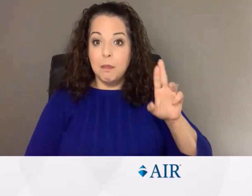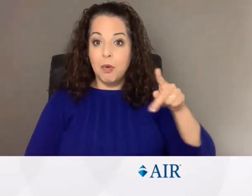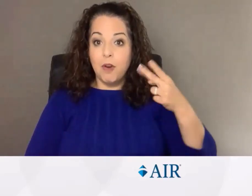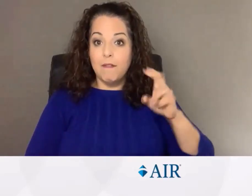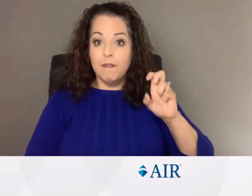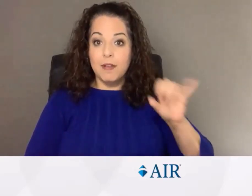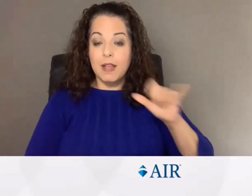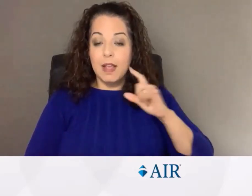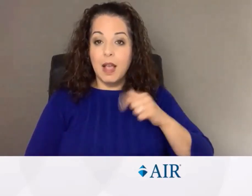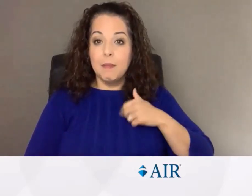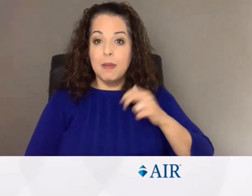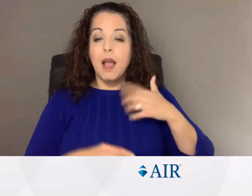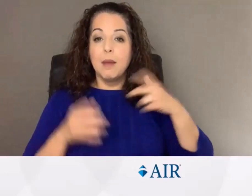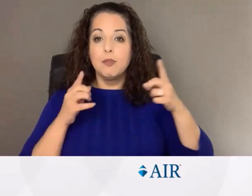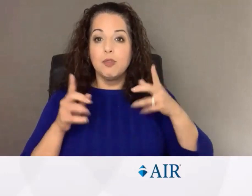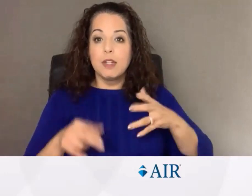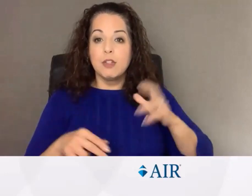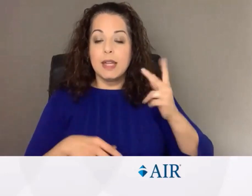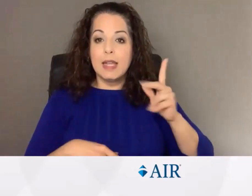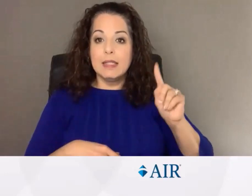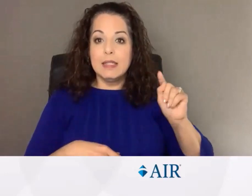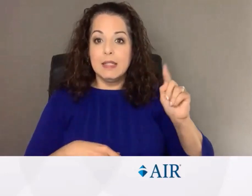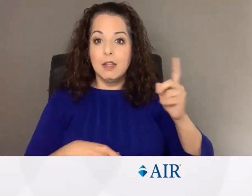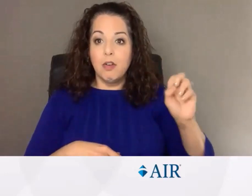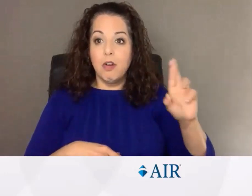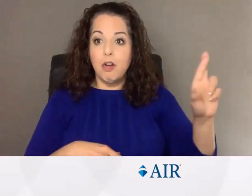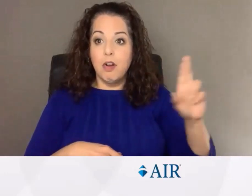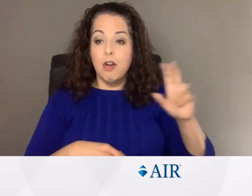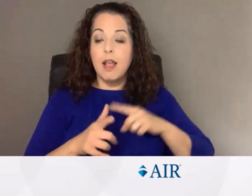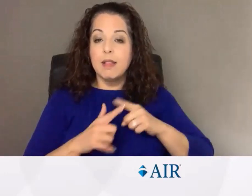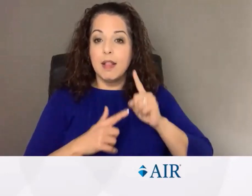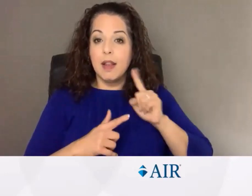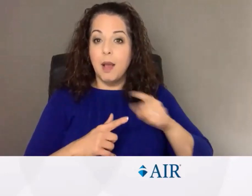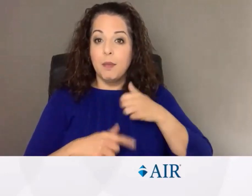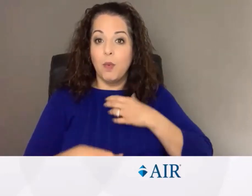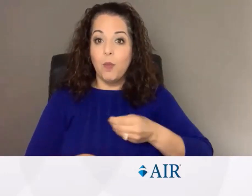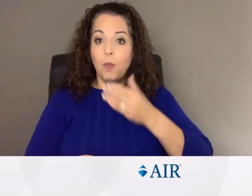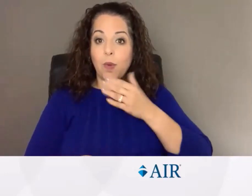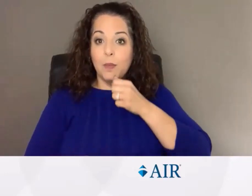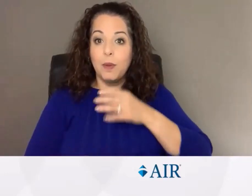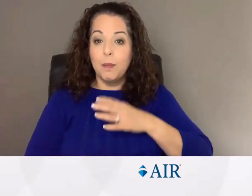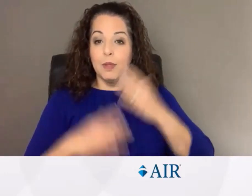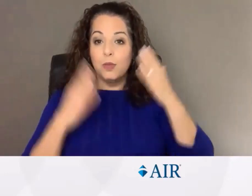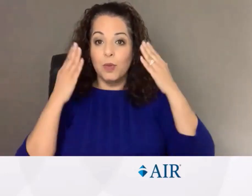And I'm a White woman with shoulder-length blonde hair. And I'm wearing blue frame reading glasses.